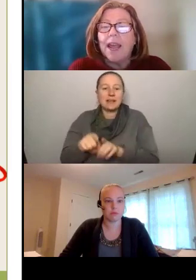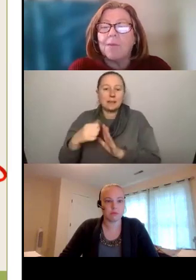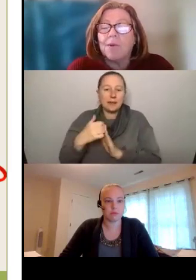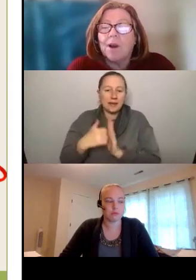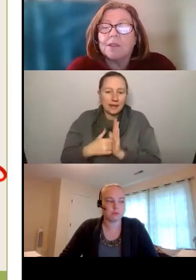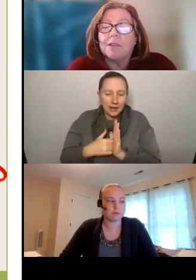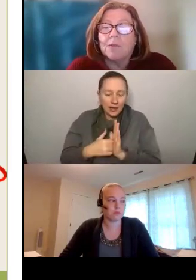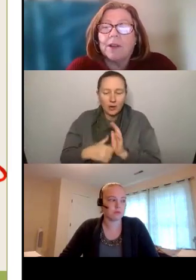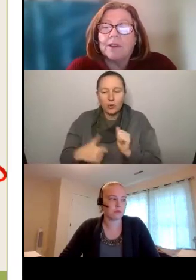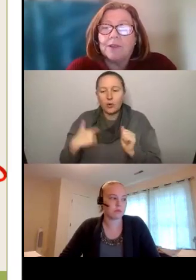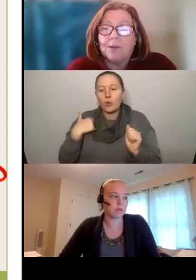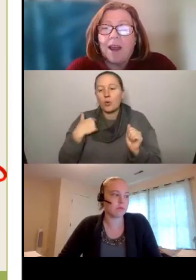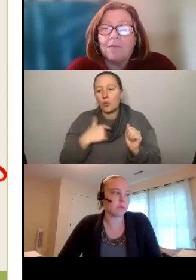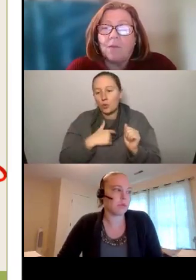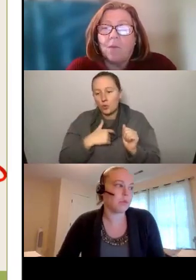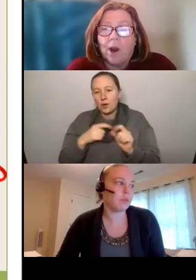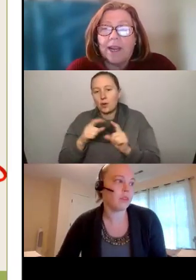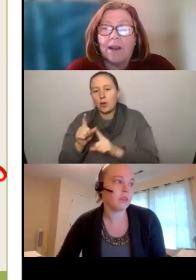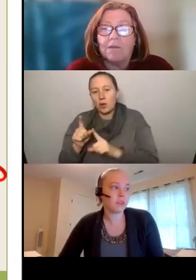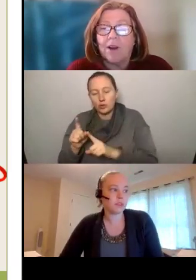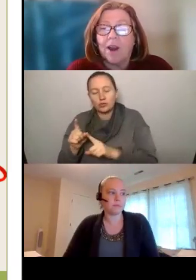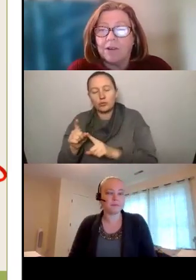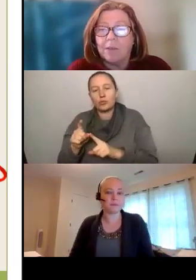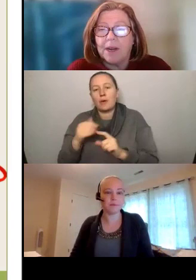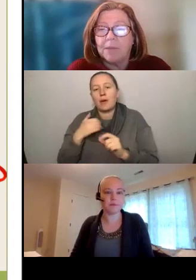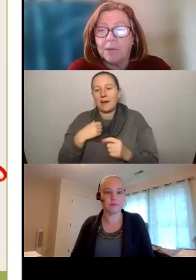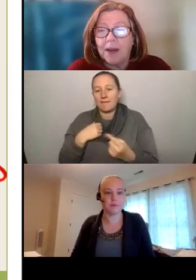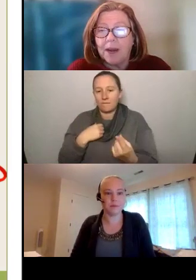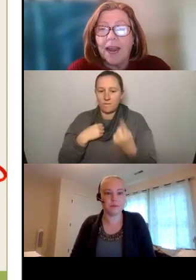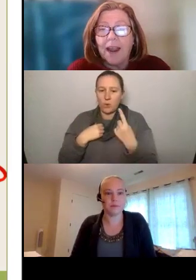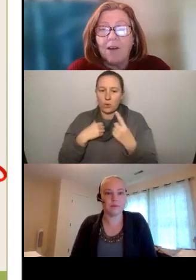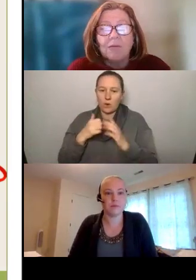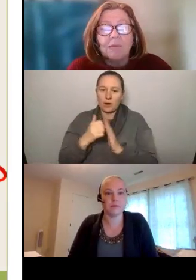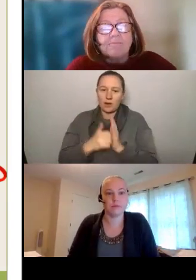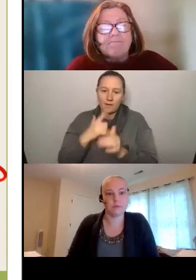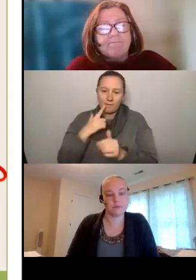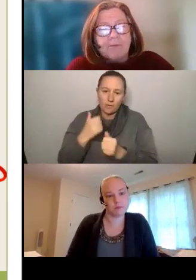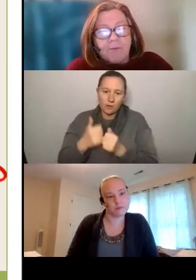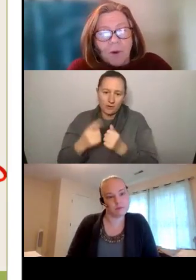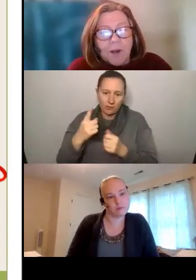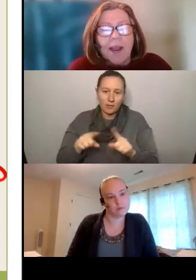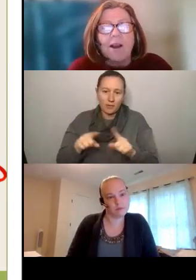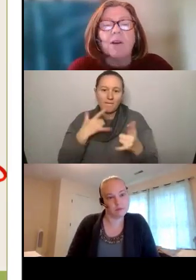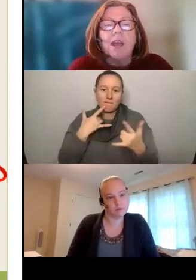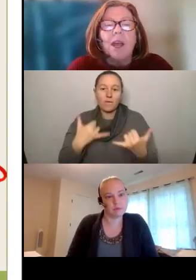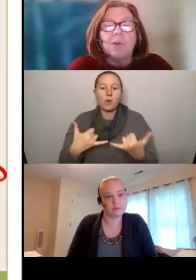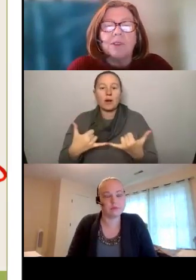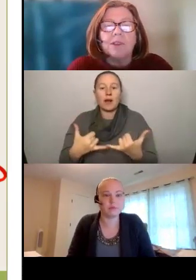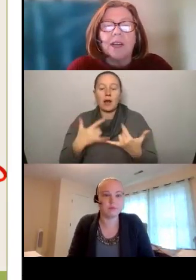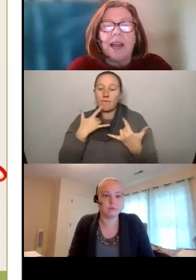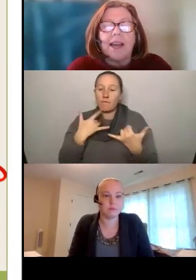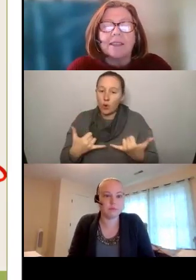and we're also going to have one account for everybody. But right now, for now, we're still going to ask